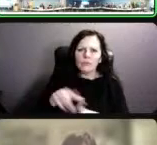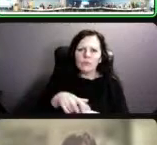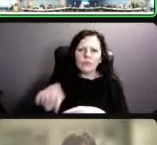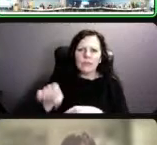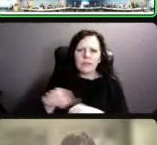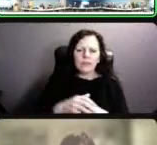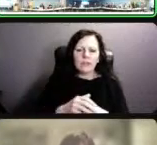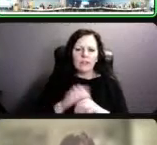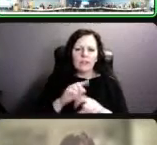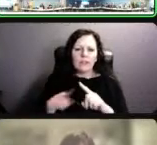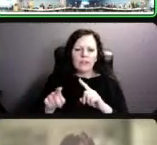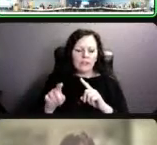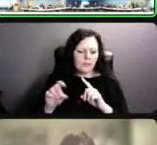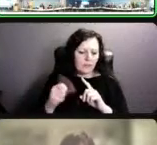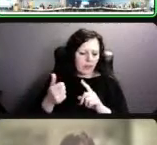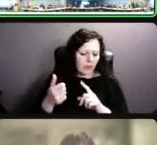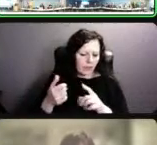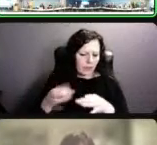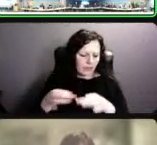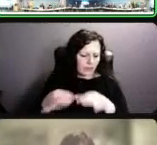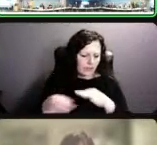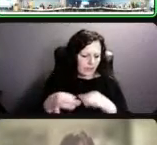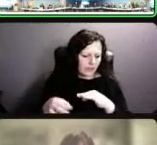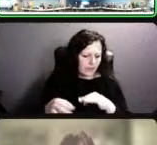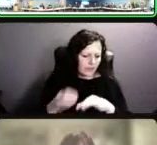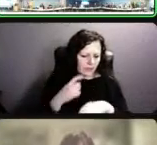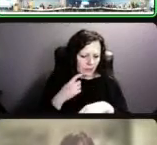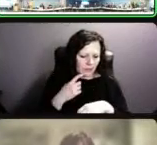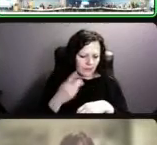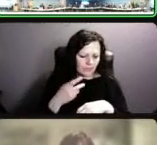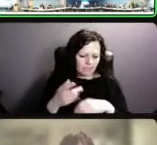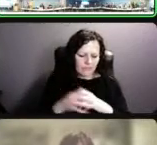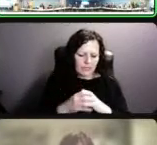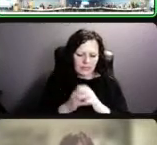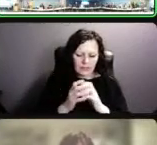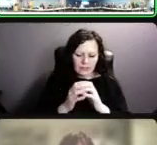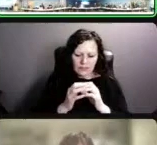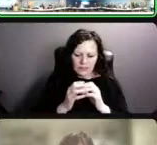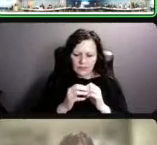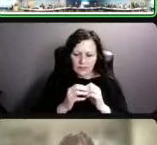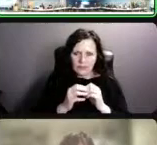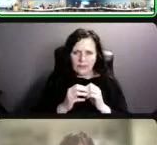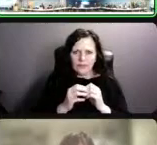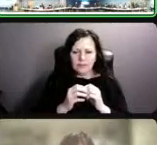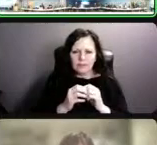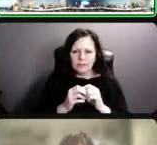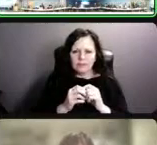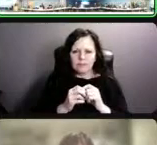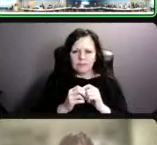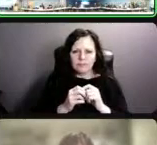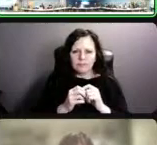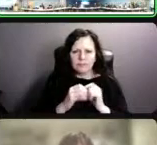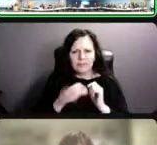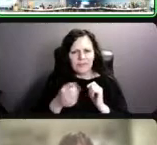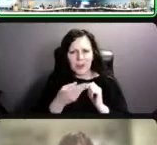THE 90S.